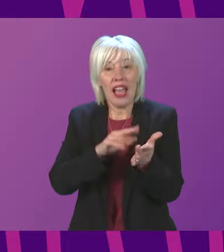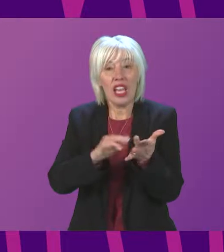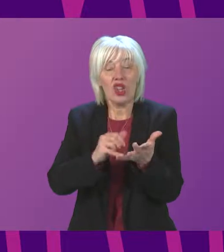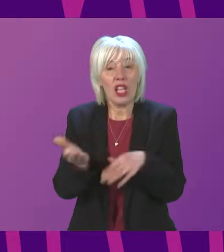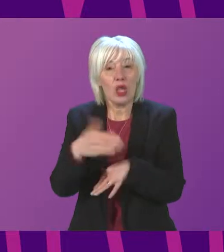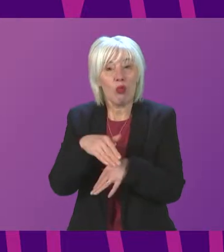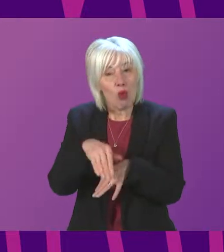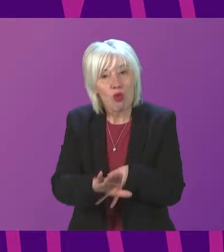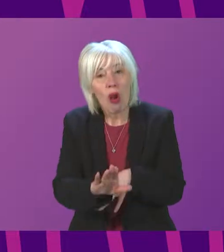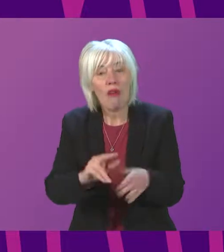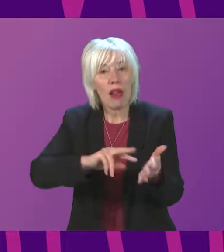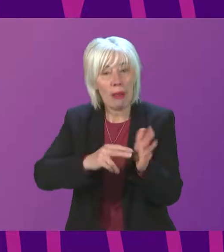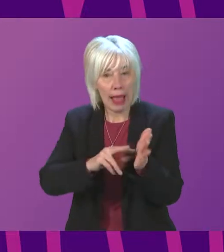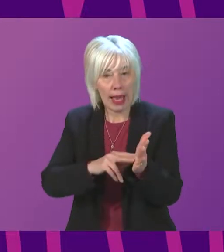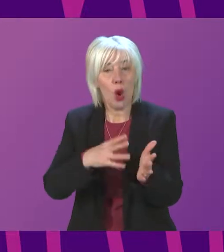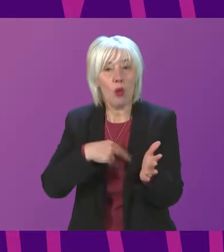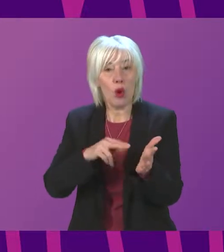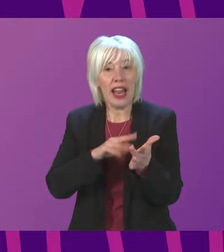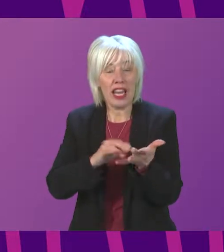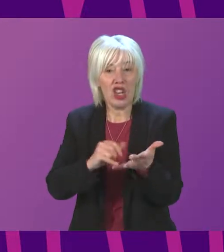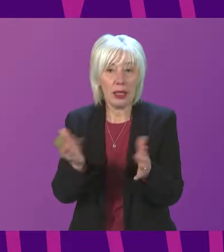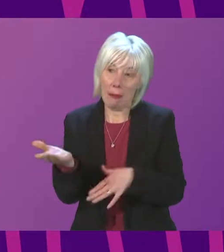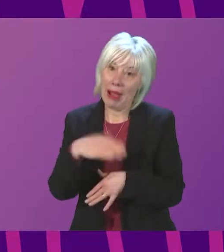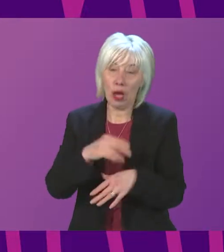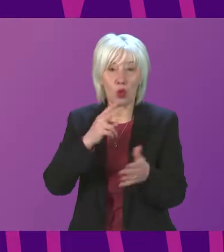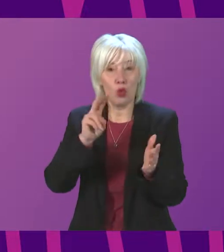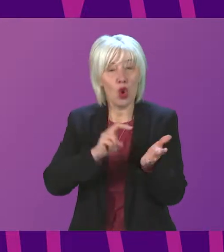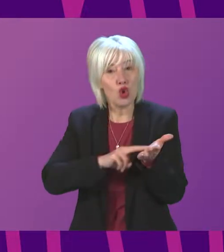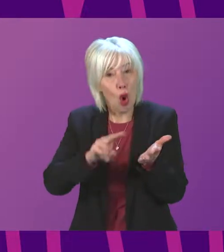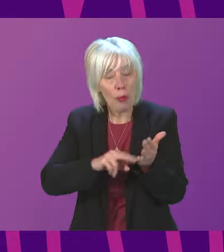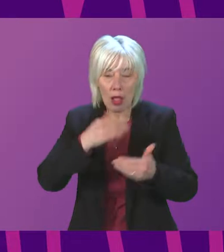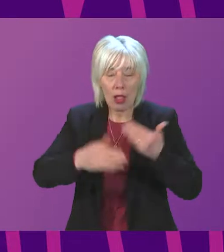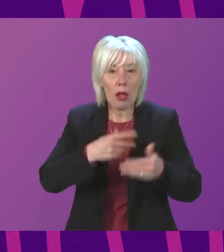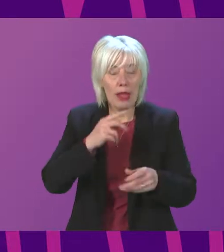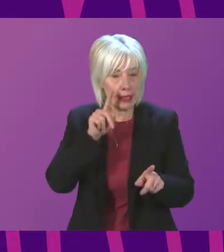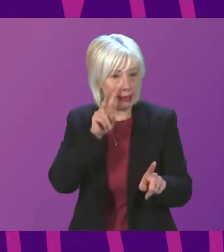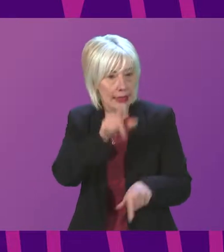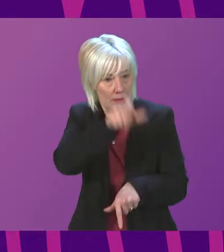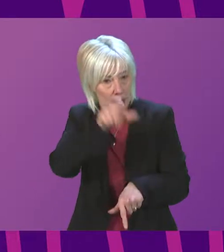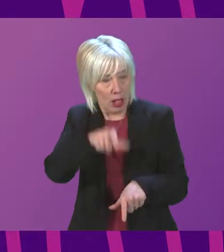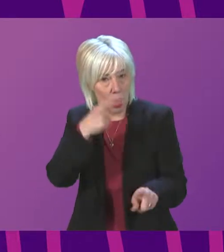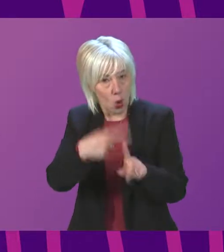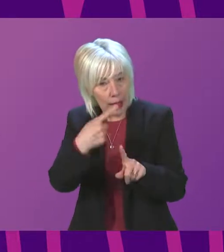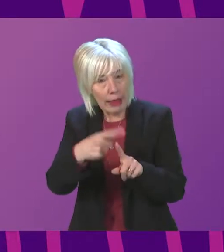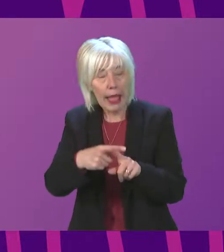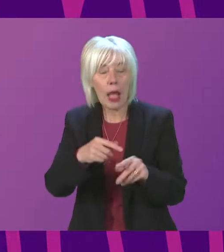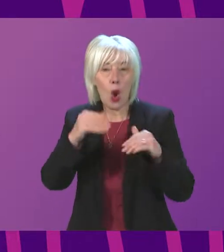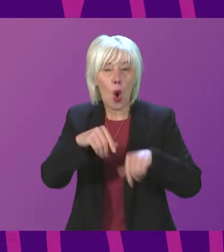we want to get the NHS back on a normal footing so that it can see patients more quickly and start to reduce those waiting times.